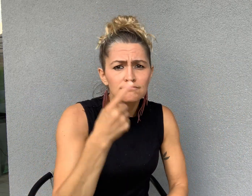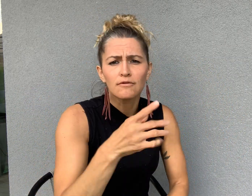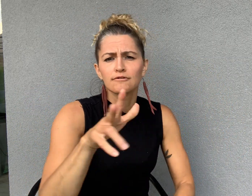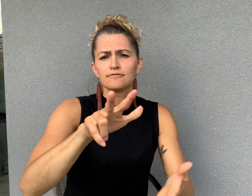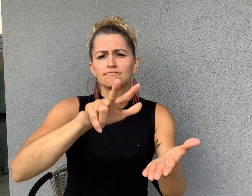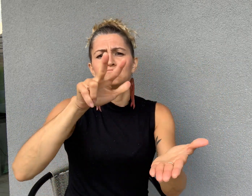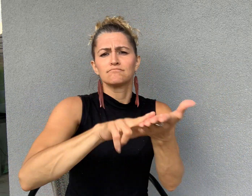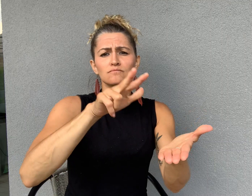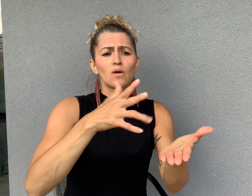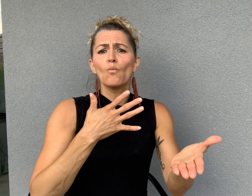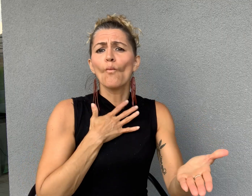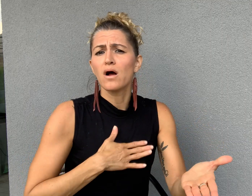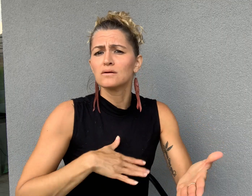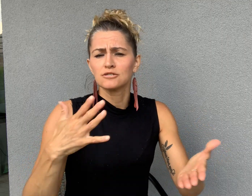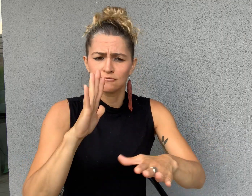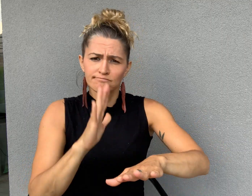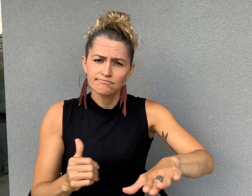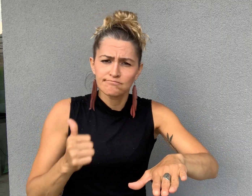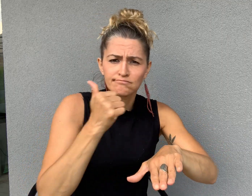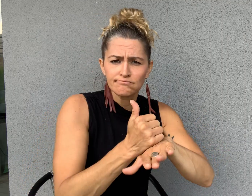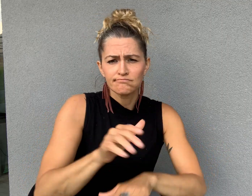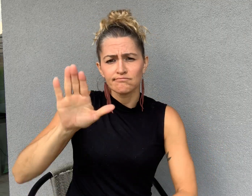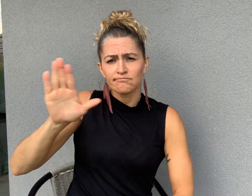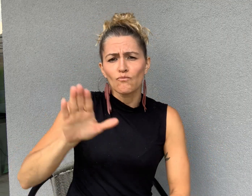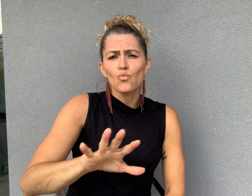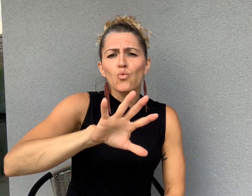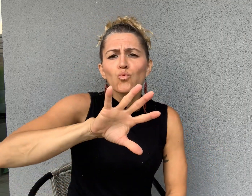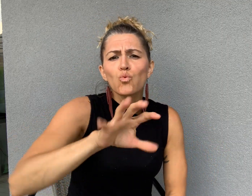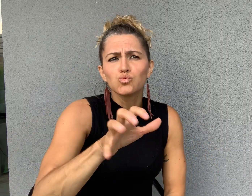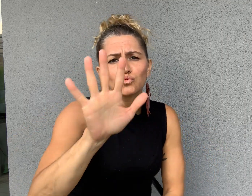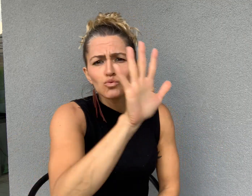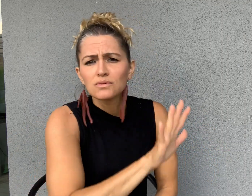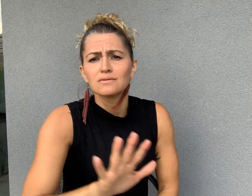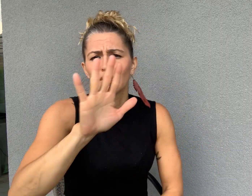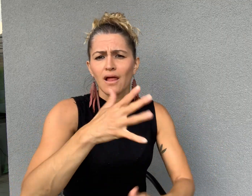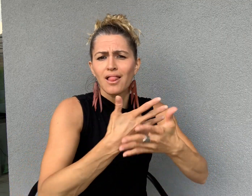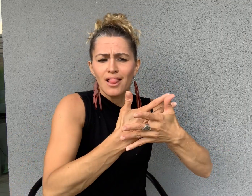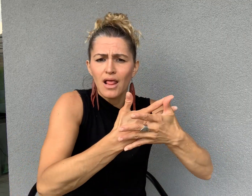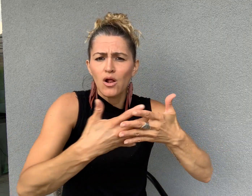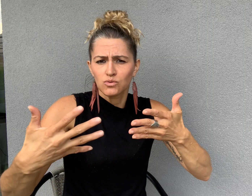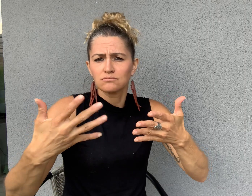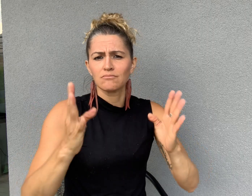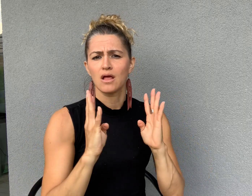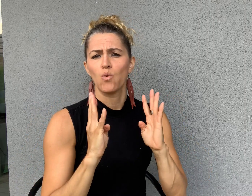Some recognize it by establishing a national language